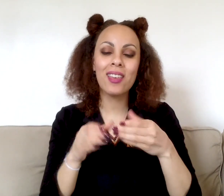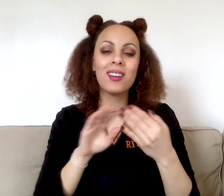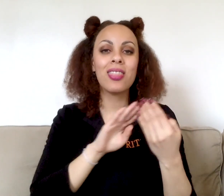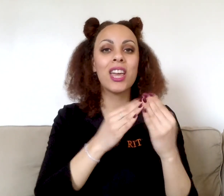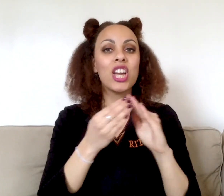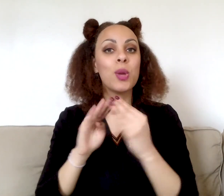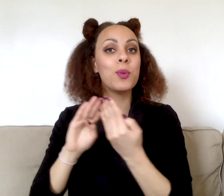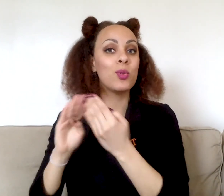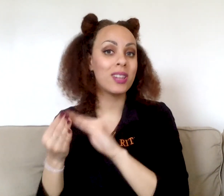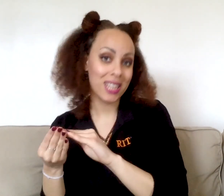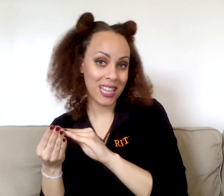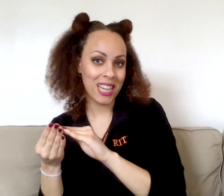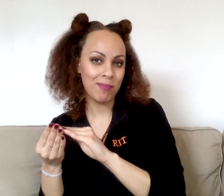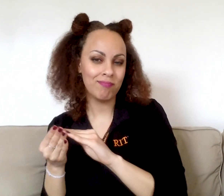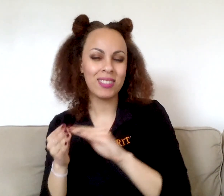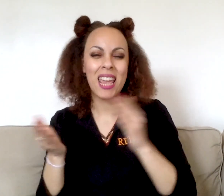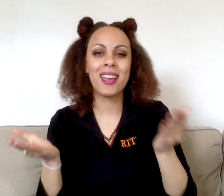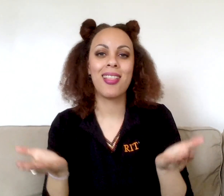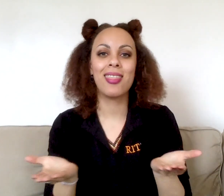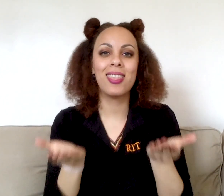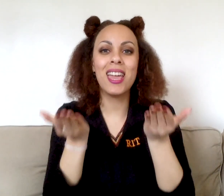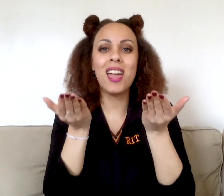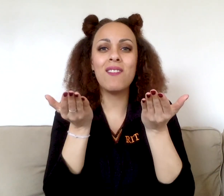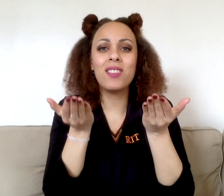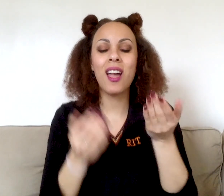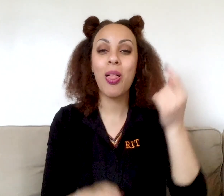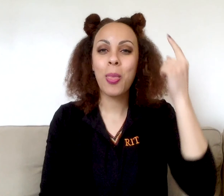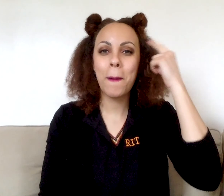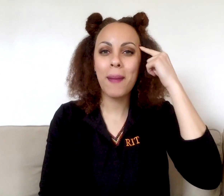and bring the community together.